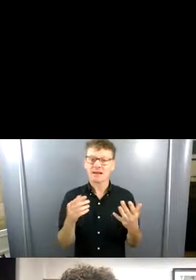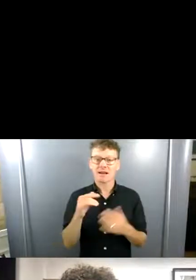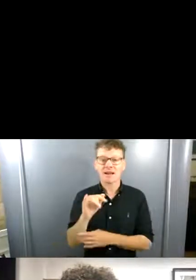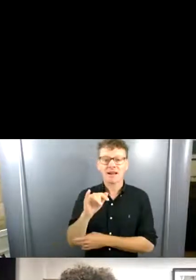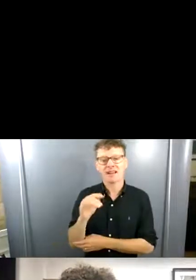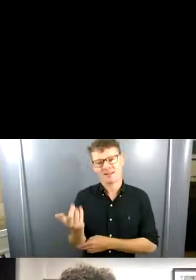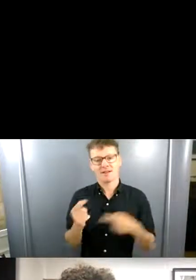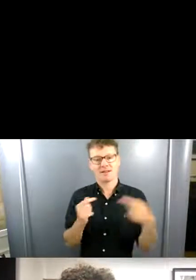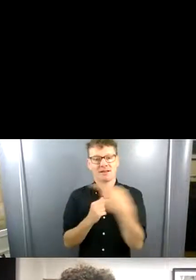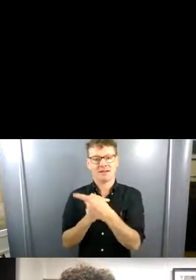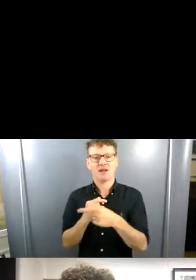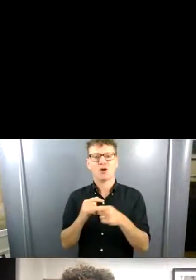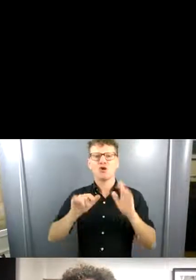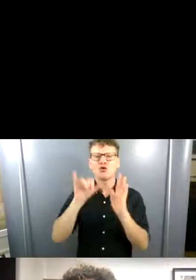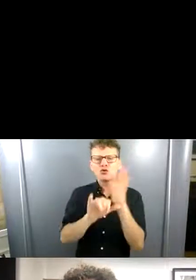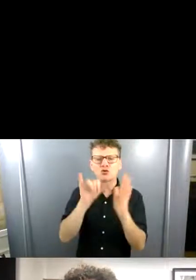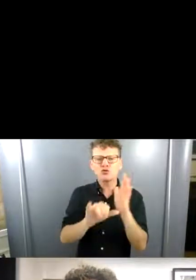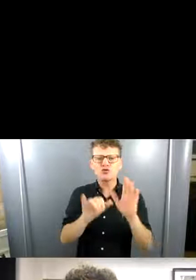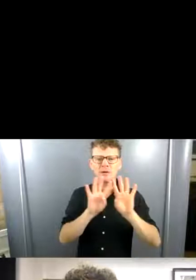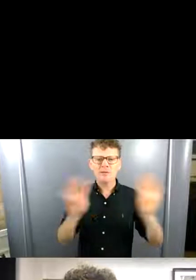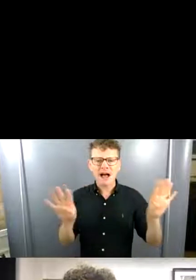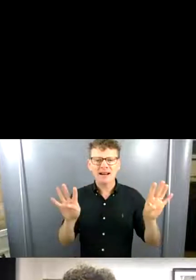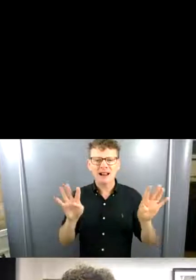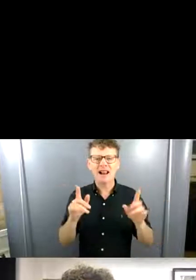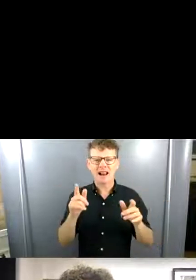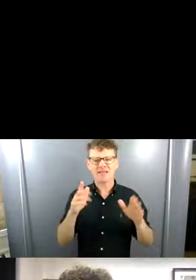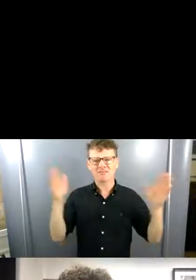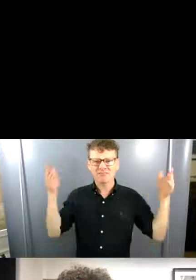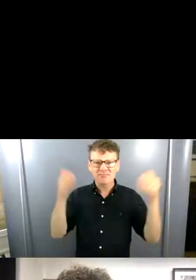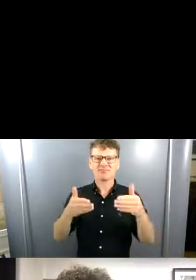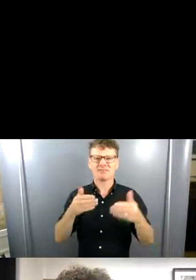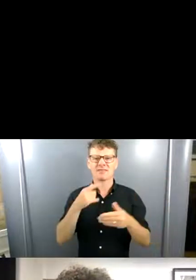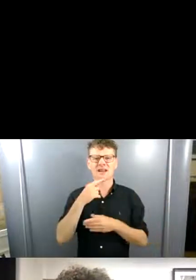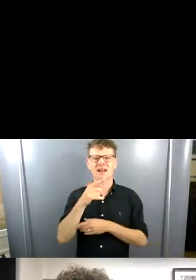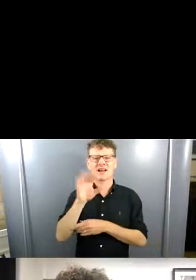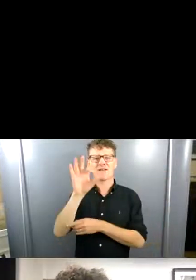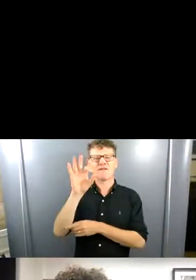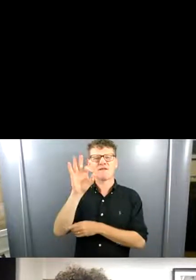youtube panels on small scale multilingualism which Friederike organized and I helped a bit